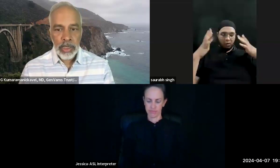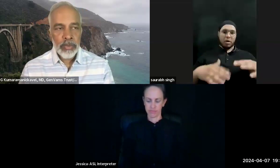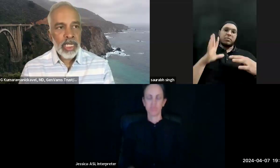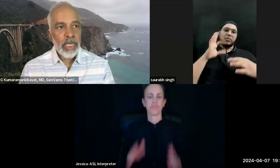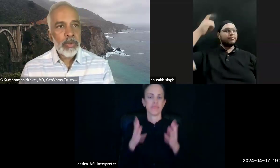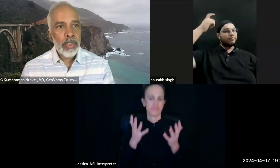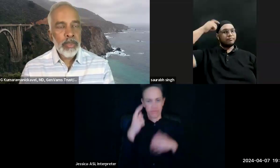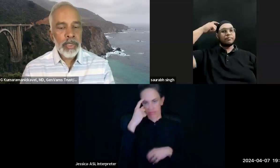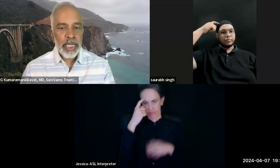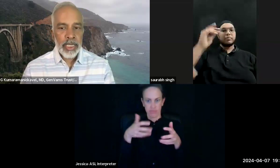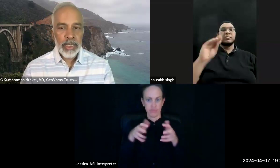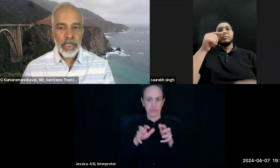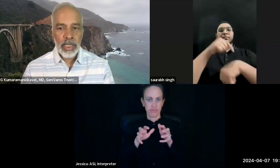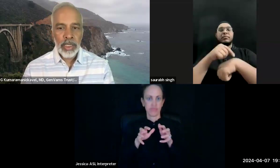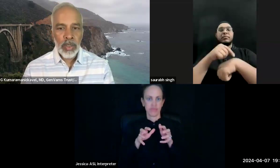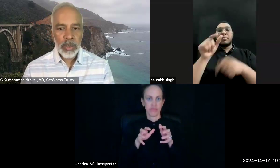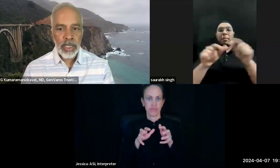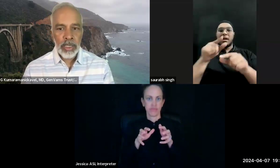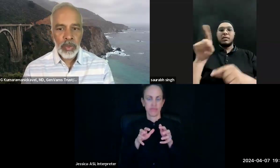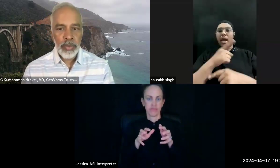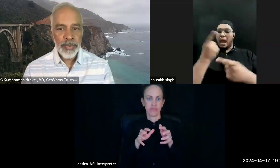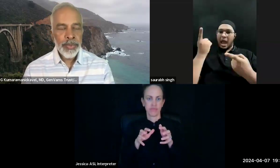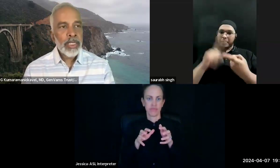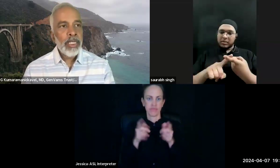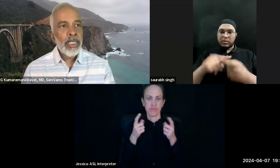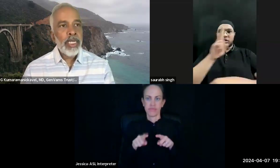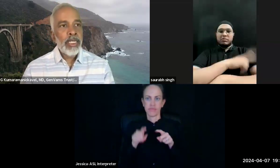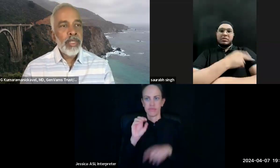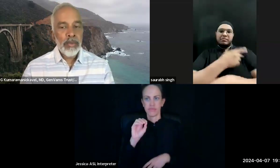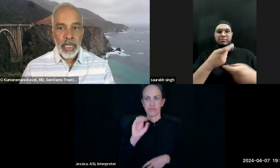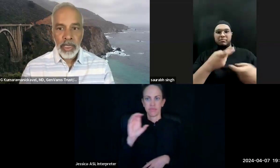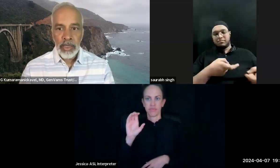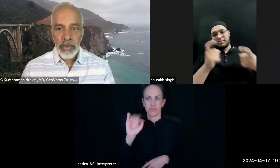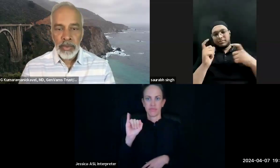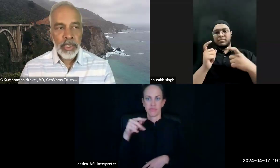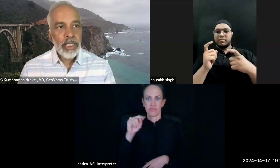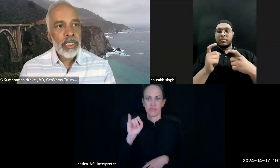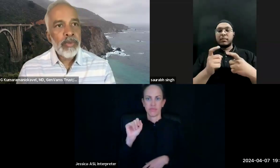okay sometimes when people get injured in the Occipital Lobe they can become blind even if the